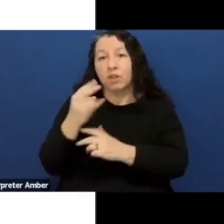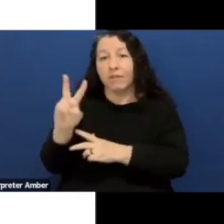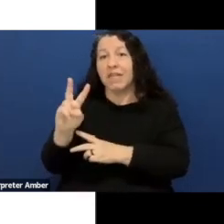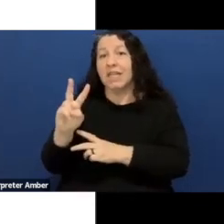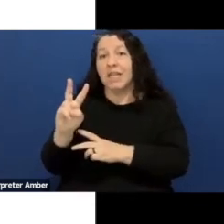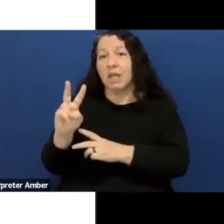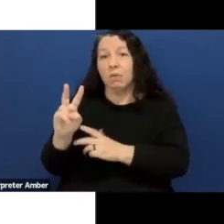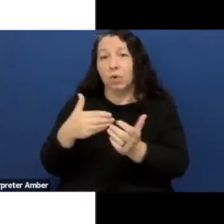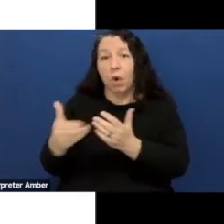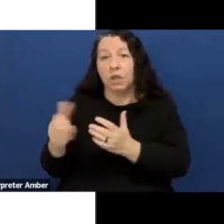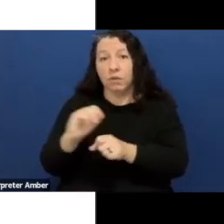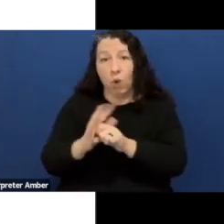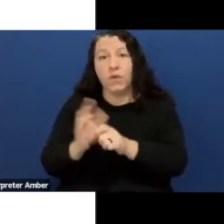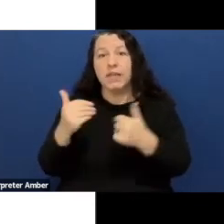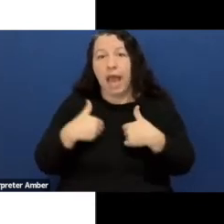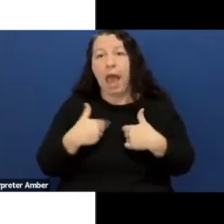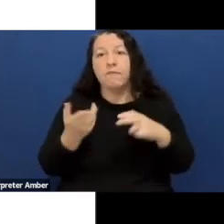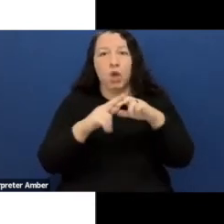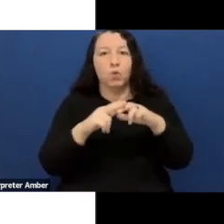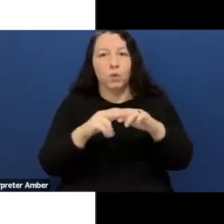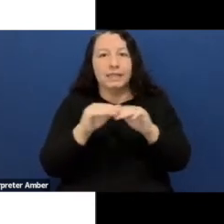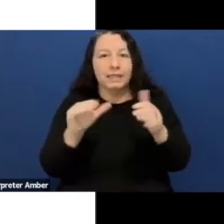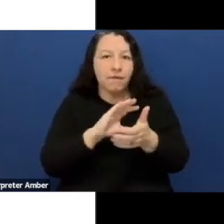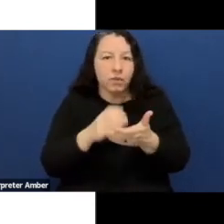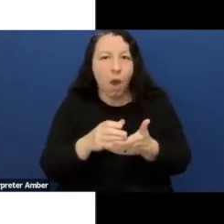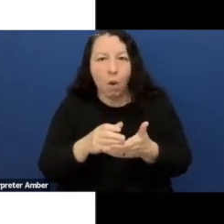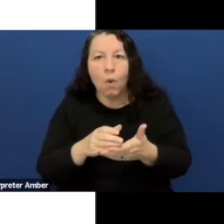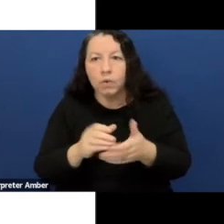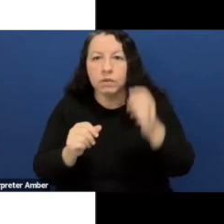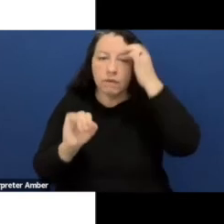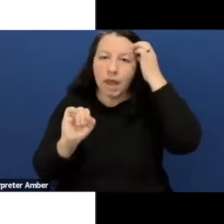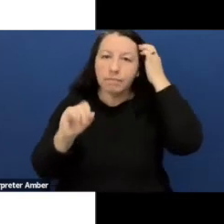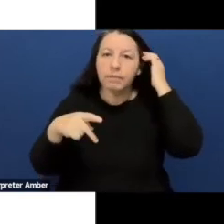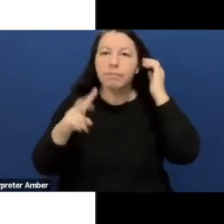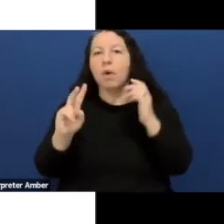drivers of Long COVID, we know that people with HIV, regardless of COVID, have higher